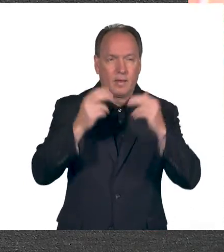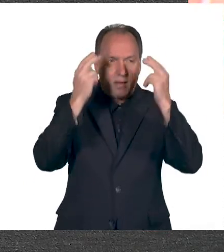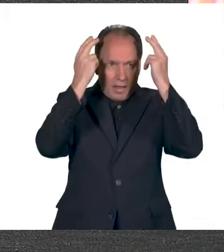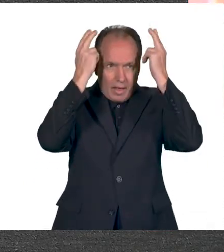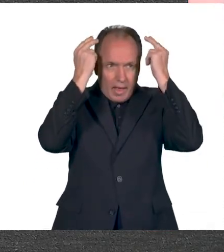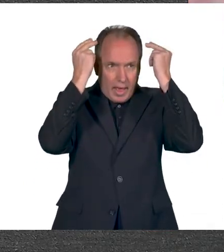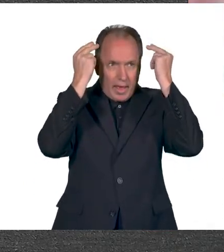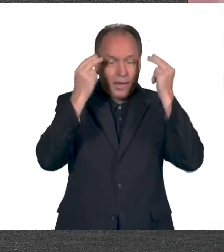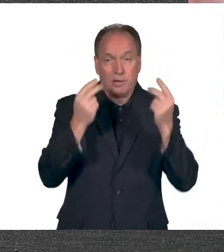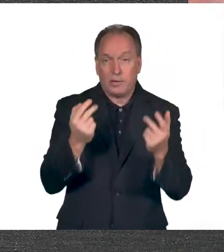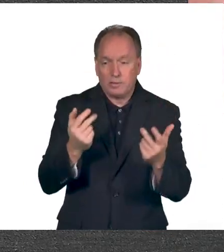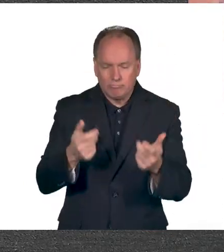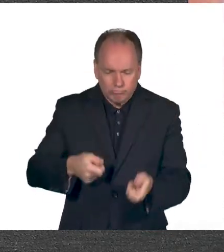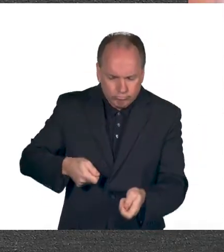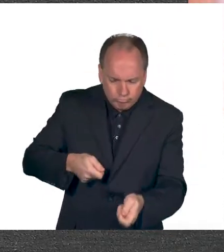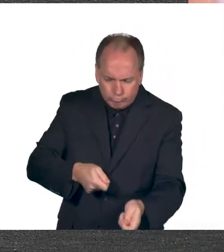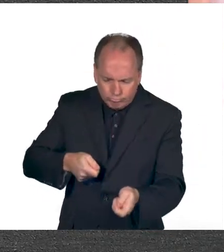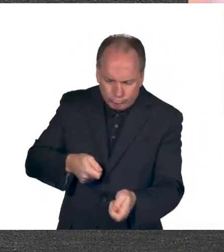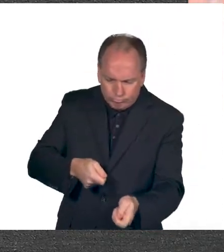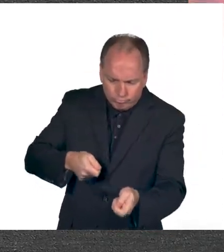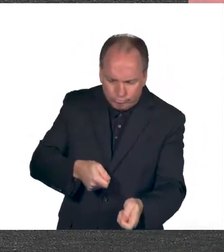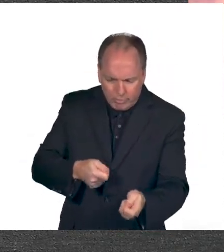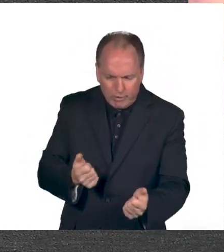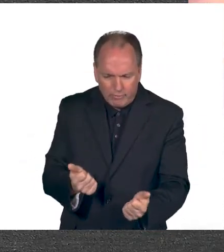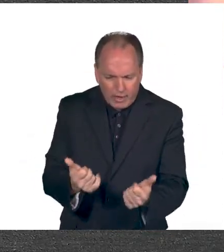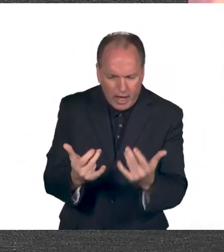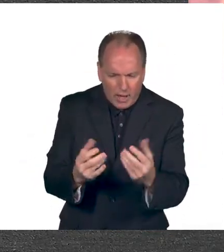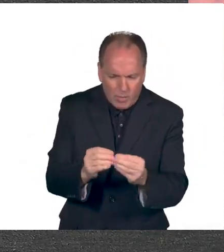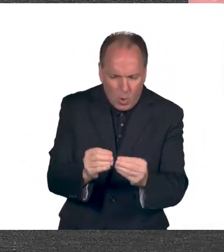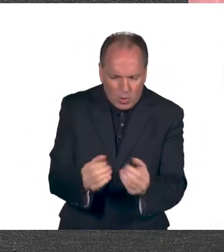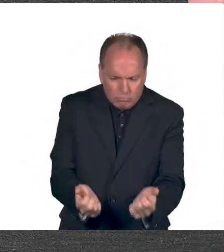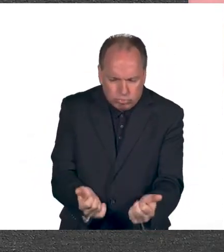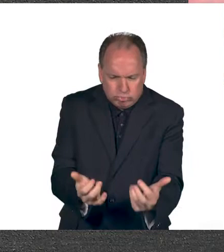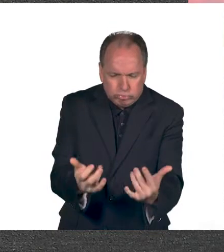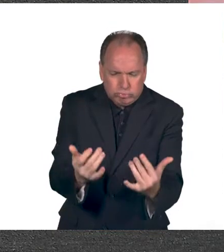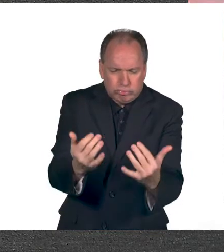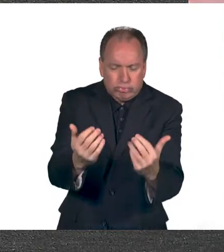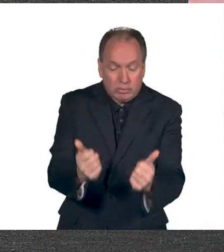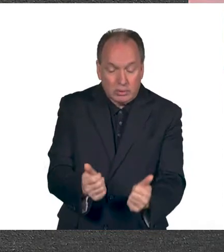"Hare stokes the fire." That means he gets it nice and warm.